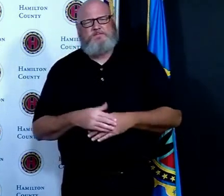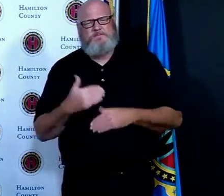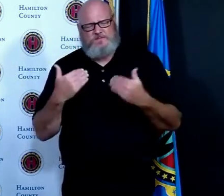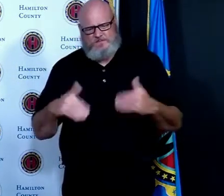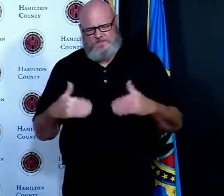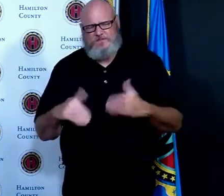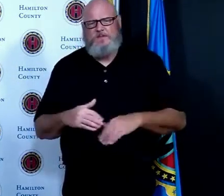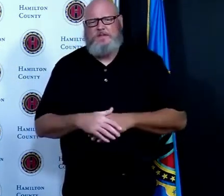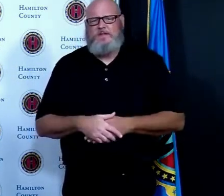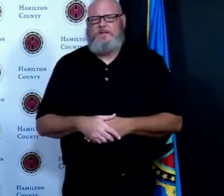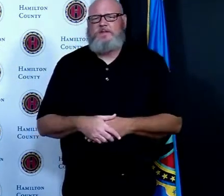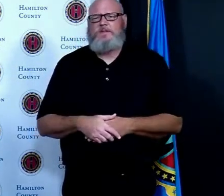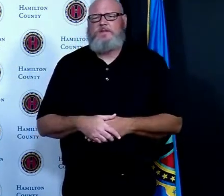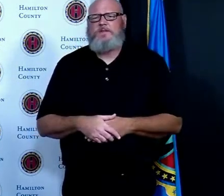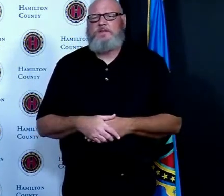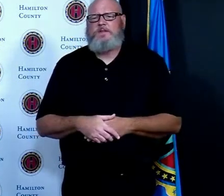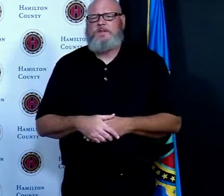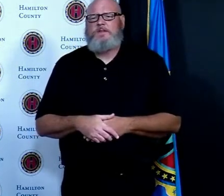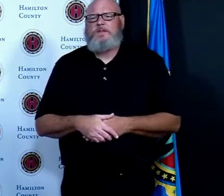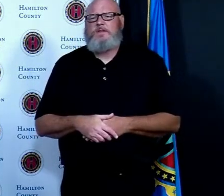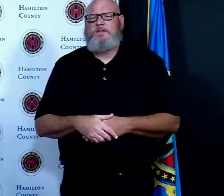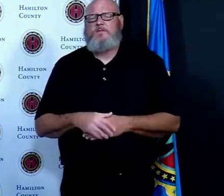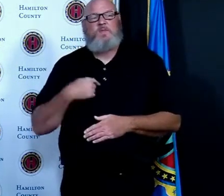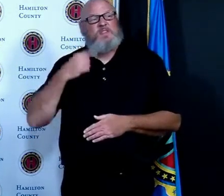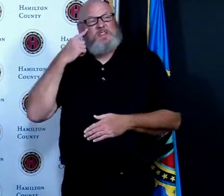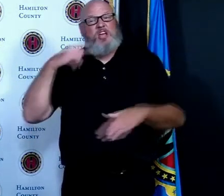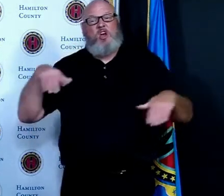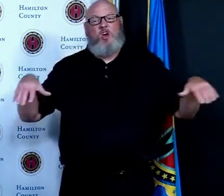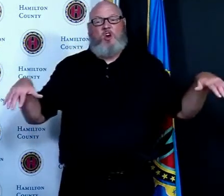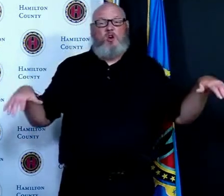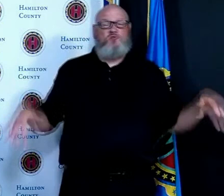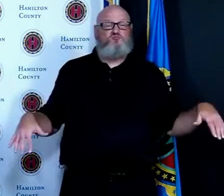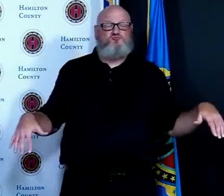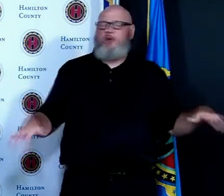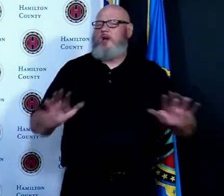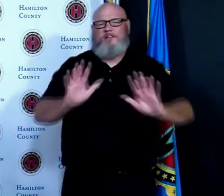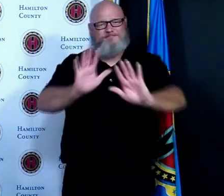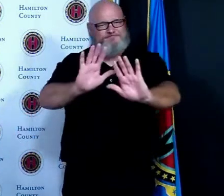guard down right now it's super important that we think about our plans and we adjust them because